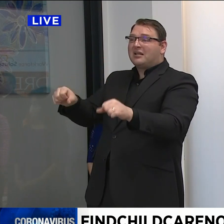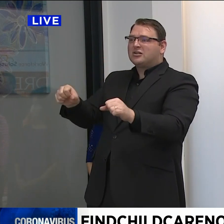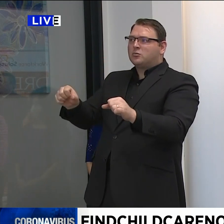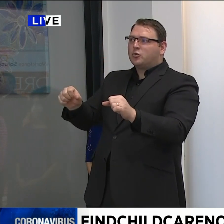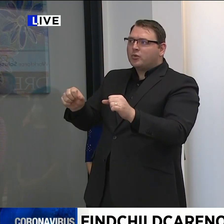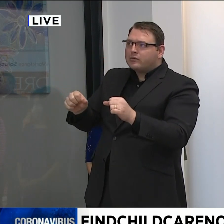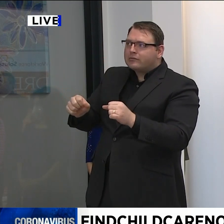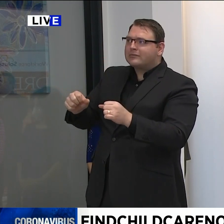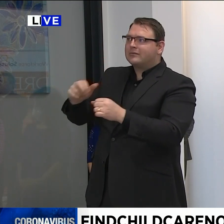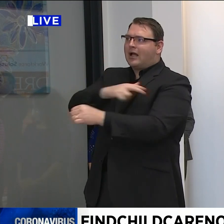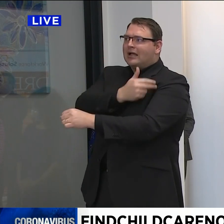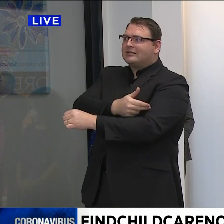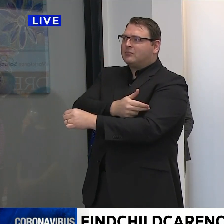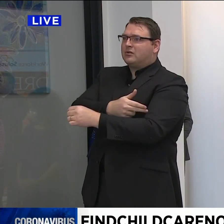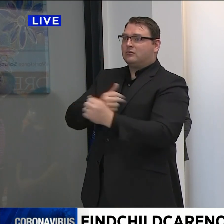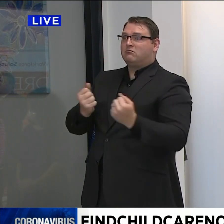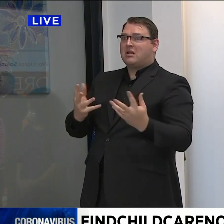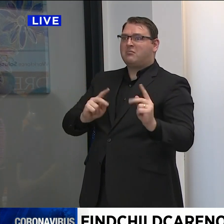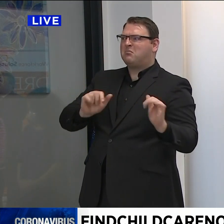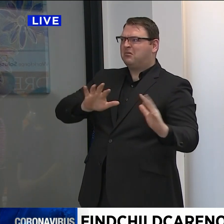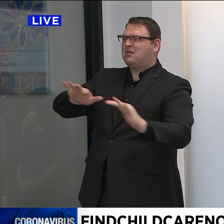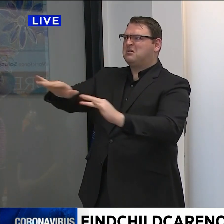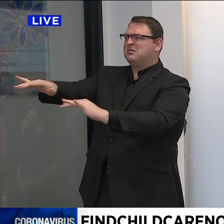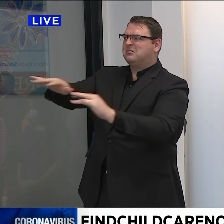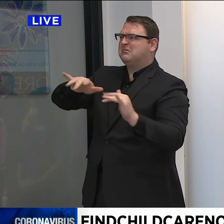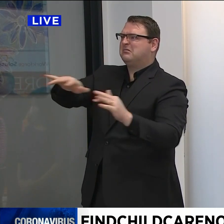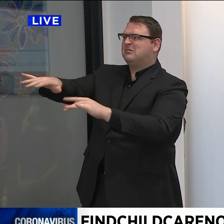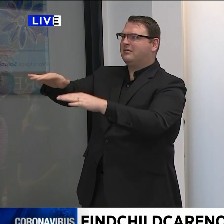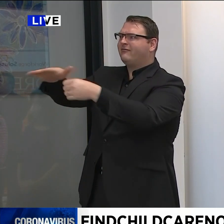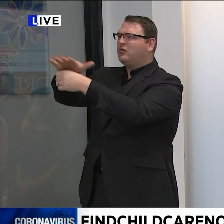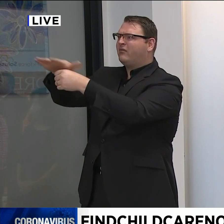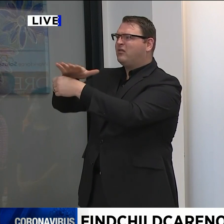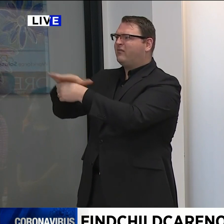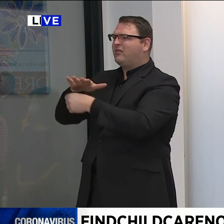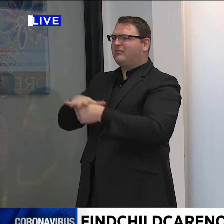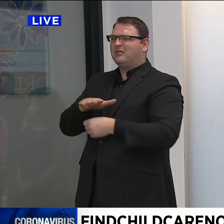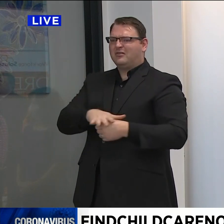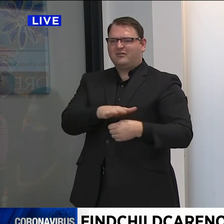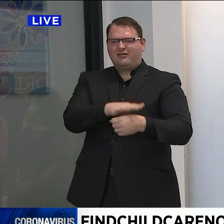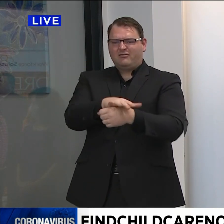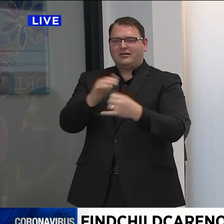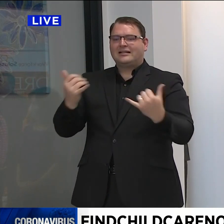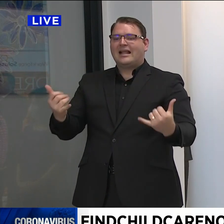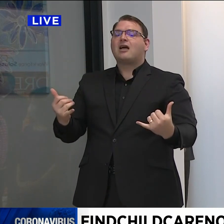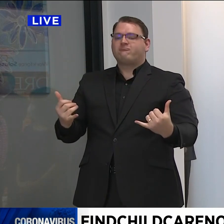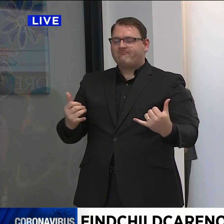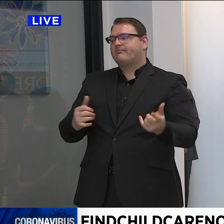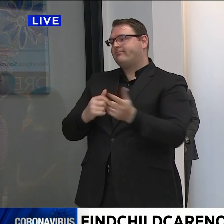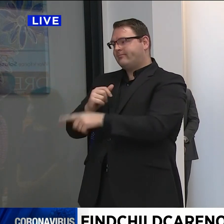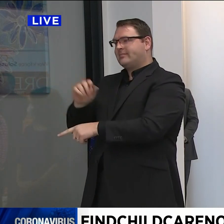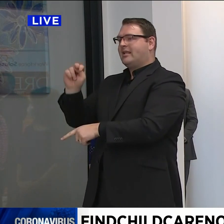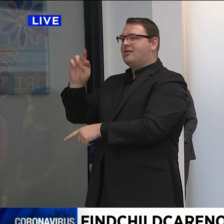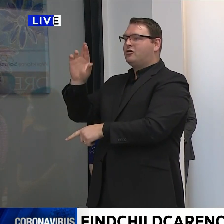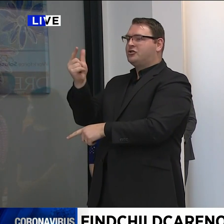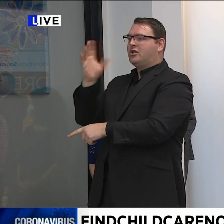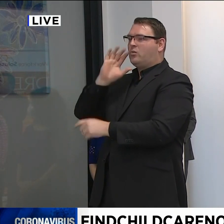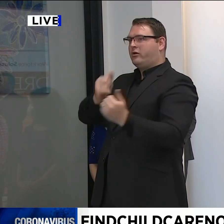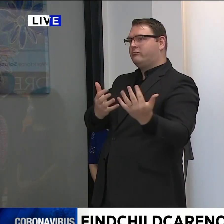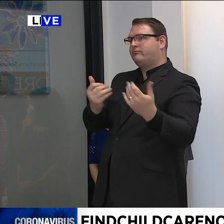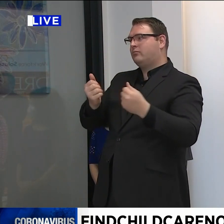point where we need to use it that would mean that our that would mean that our hospitals hospitals have used up their capacity have used up their capacity have used up their search